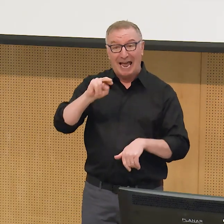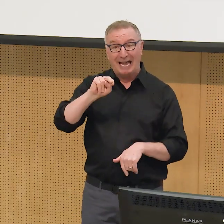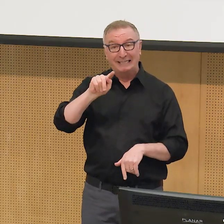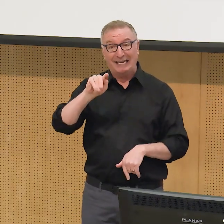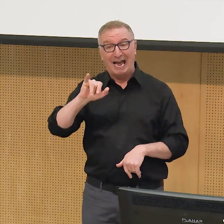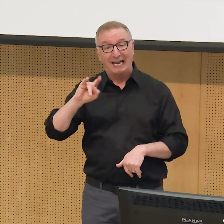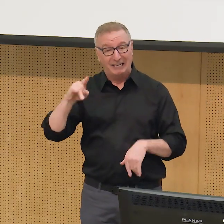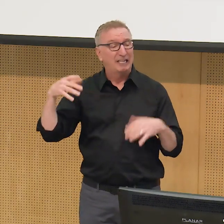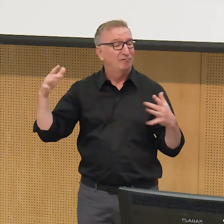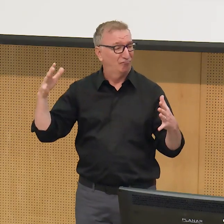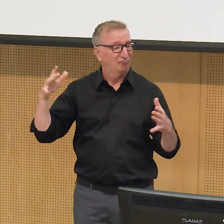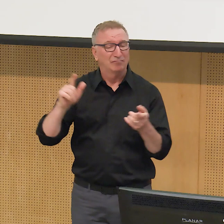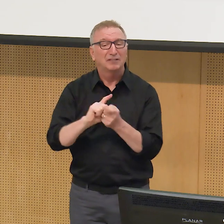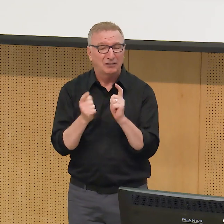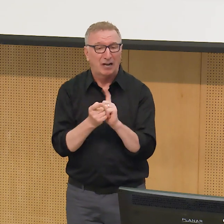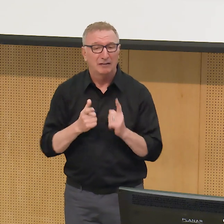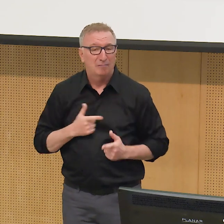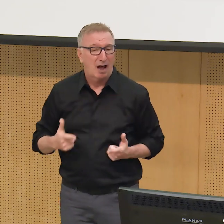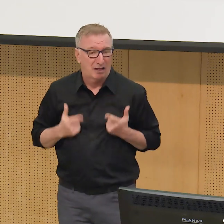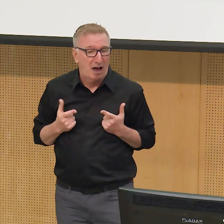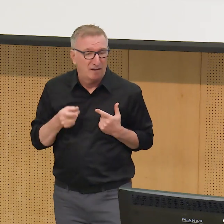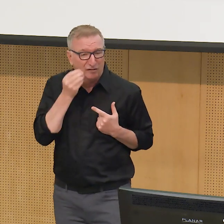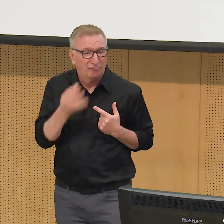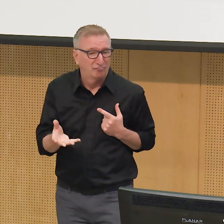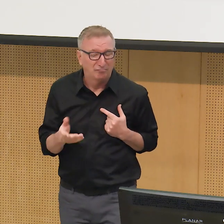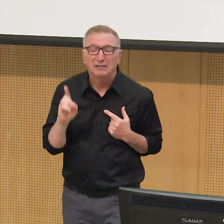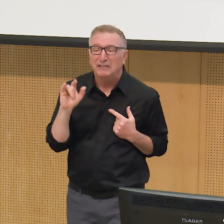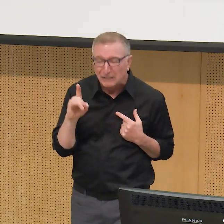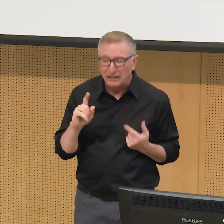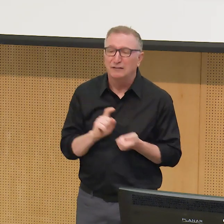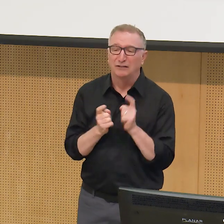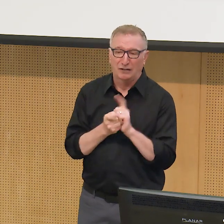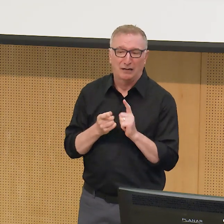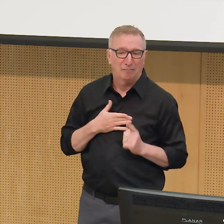This place here--NTID-- changed my life, truly.